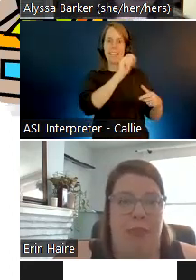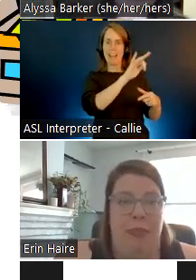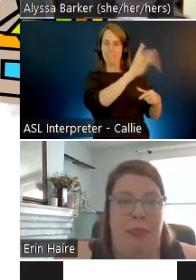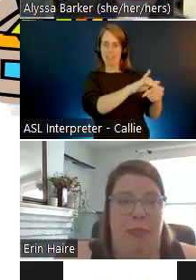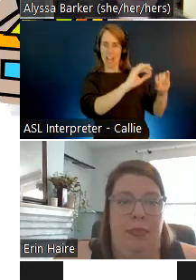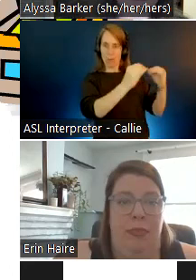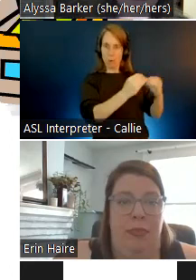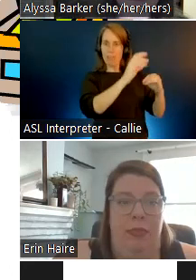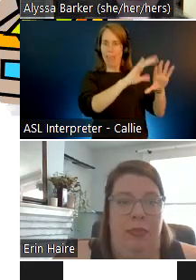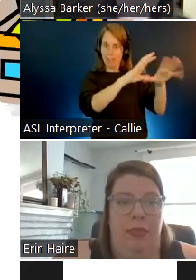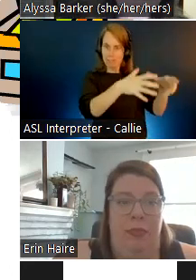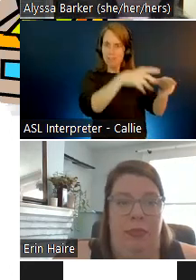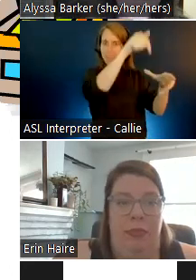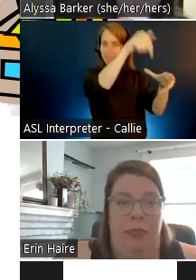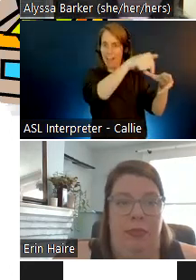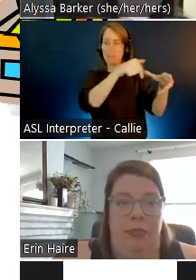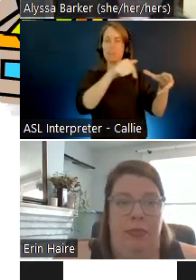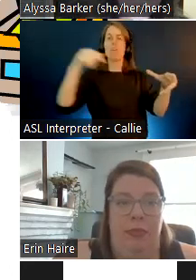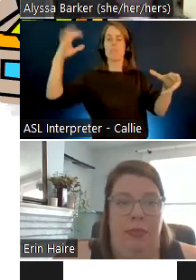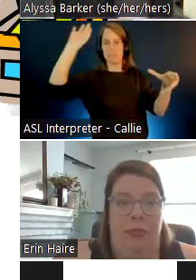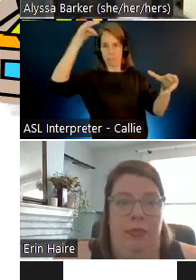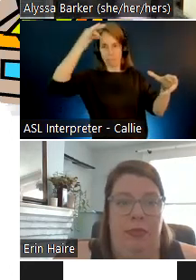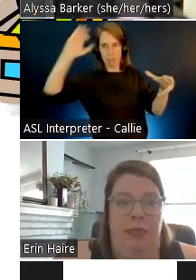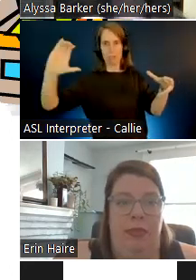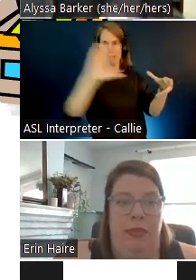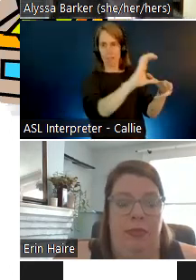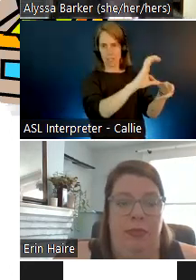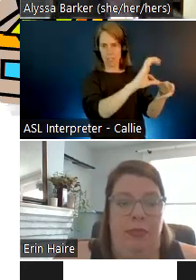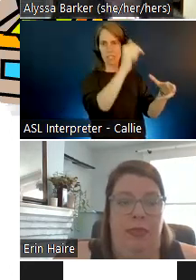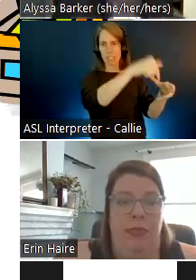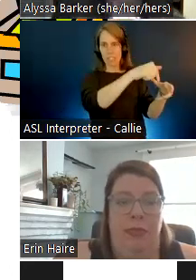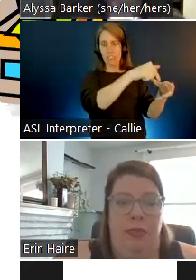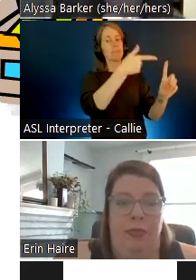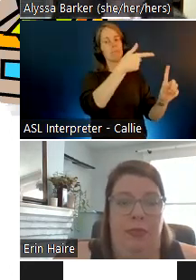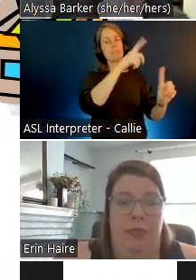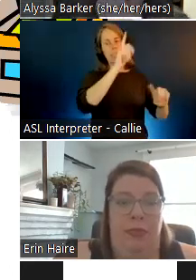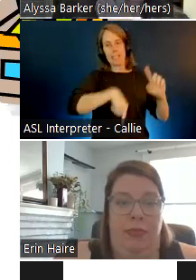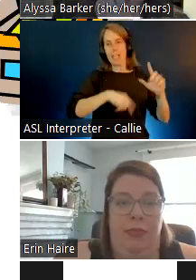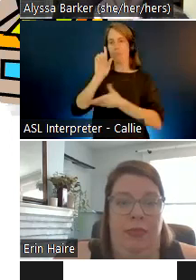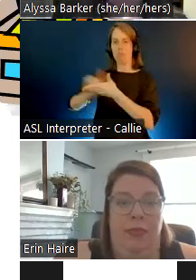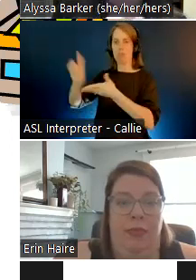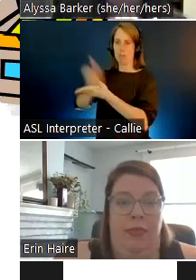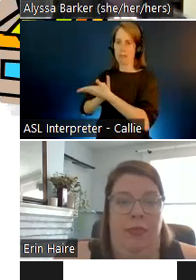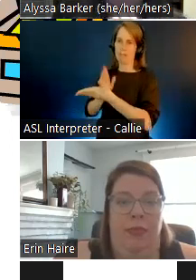and it prohibits discrimination based on disability it requires reasonable